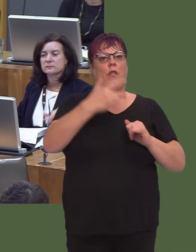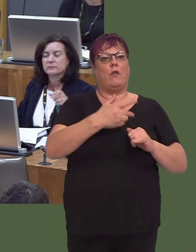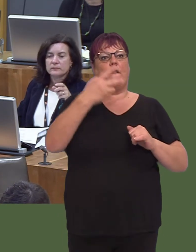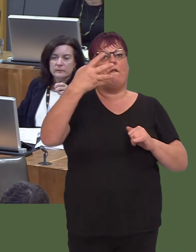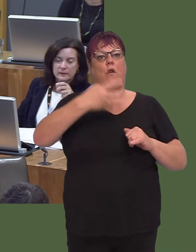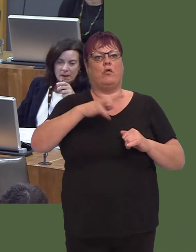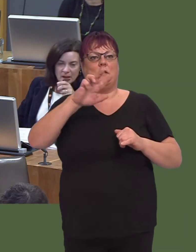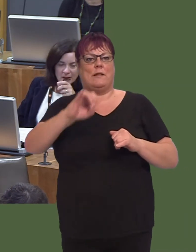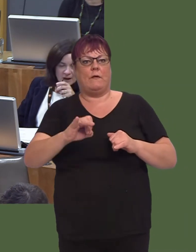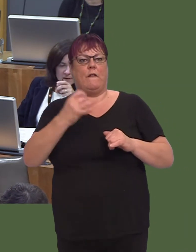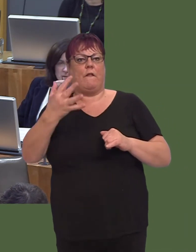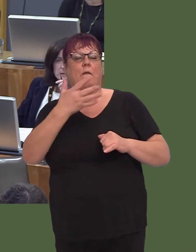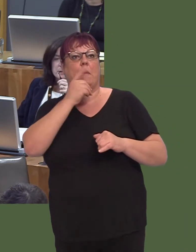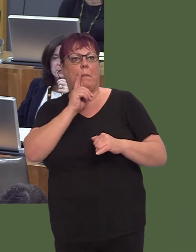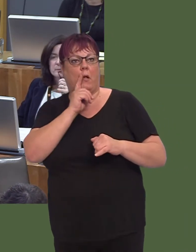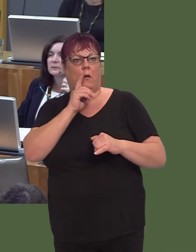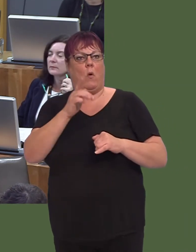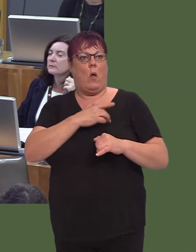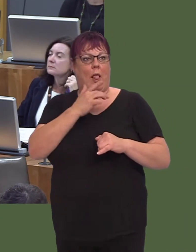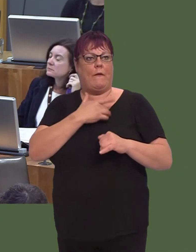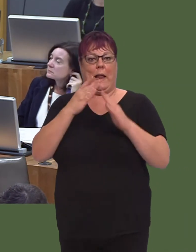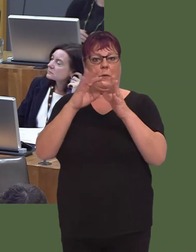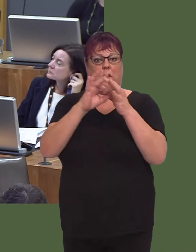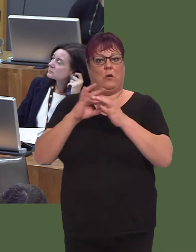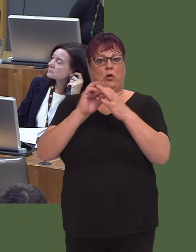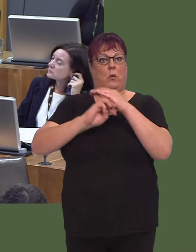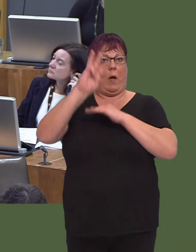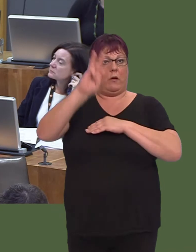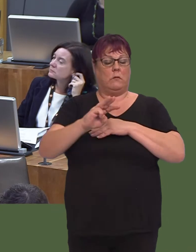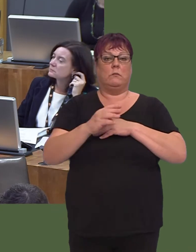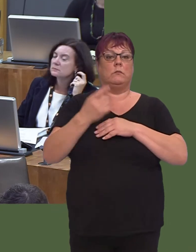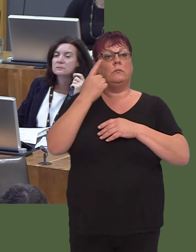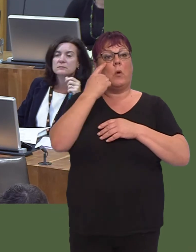was conducted with 3,475 people living in housing association homes in Wales, and that